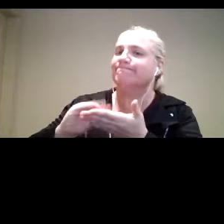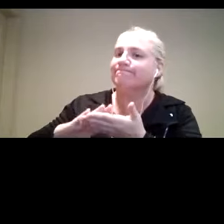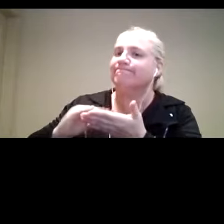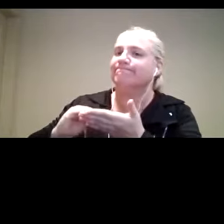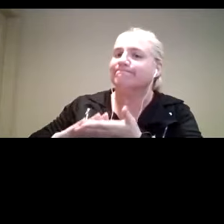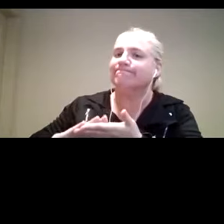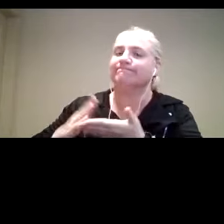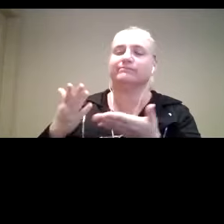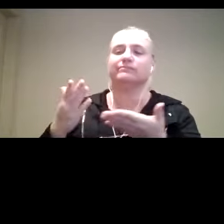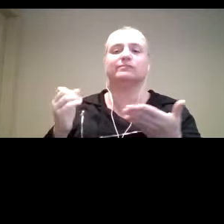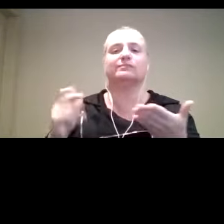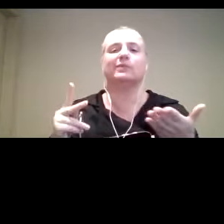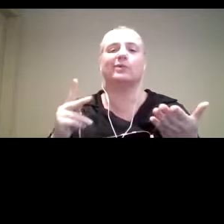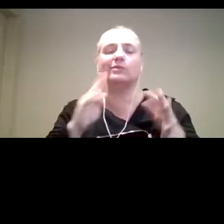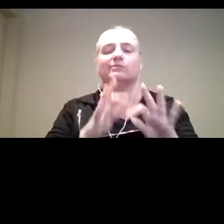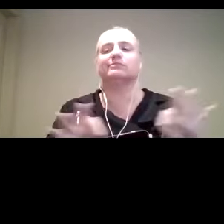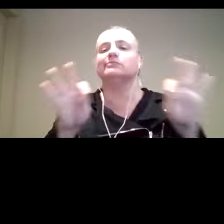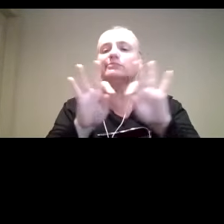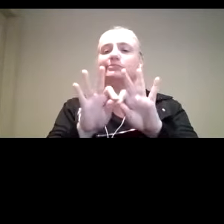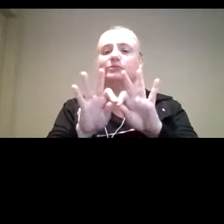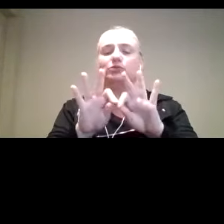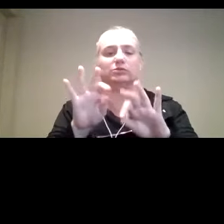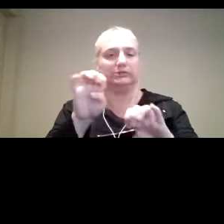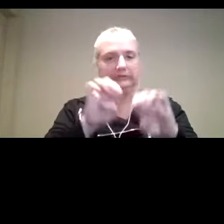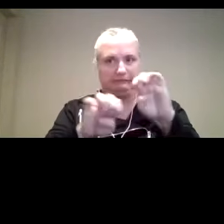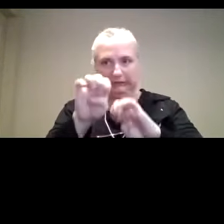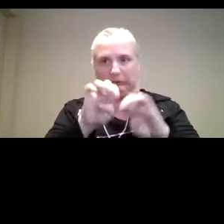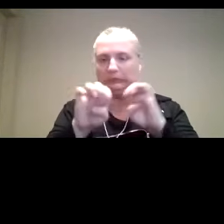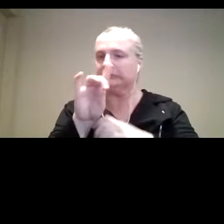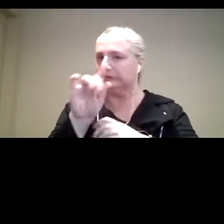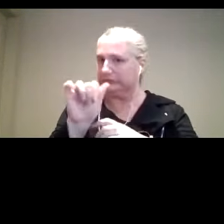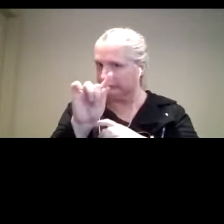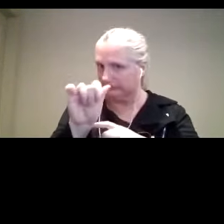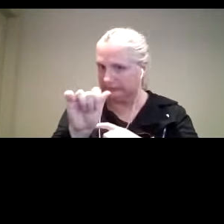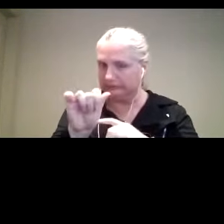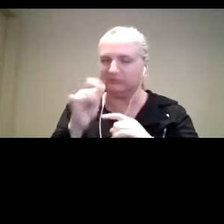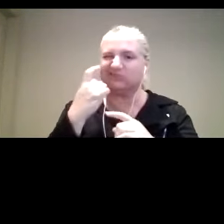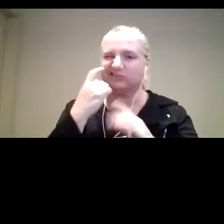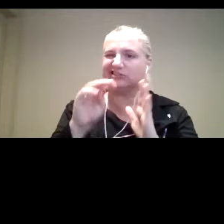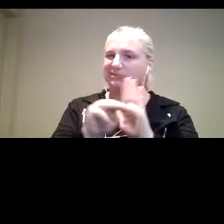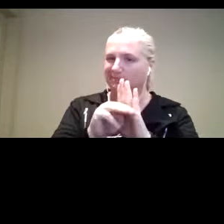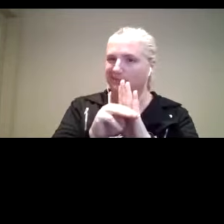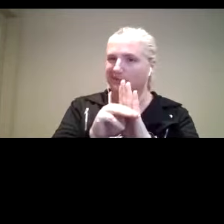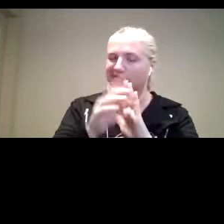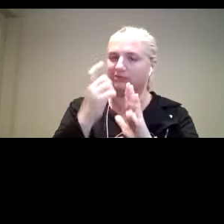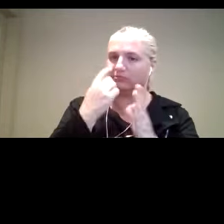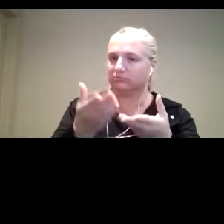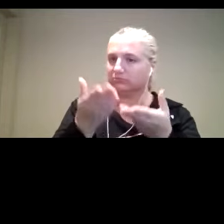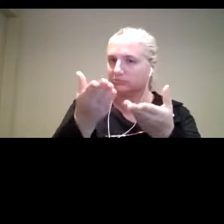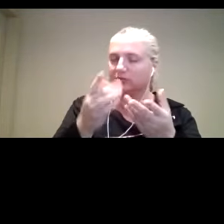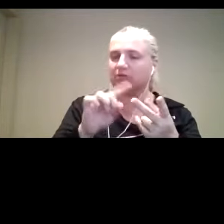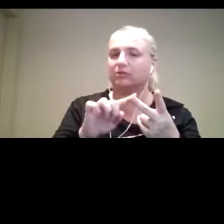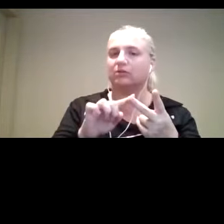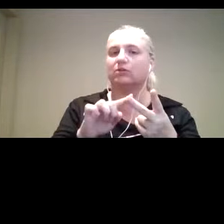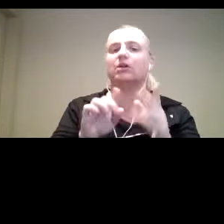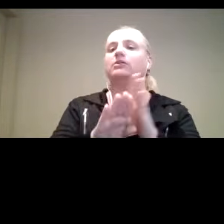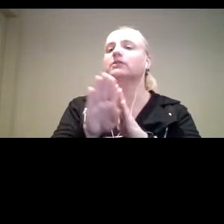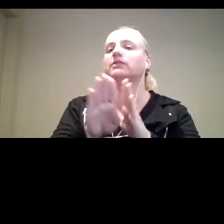And so, we use that evaluation data using that model, perhaps, that I just presented, to develop programming that meets the student needs.